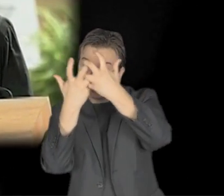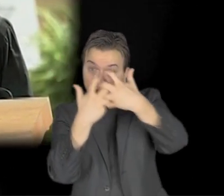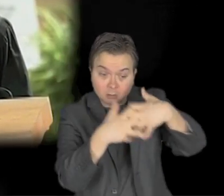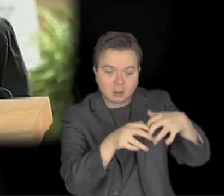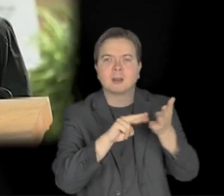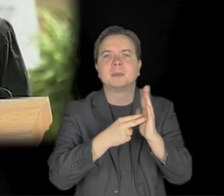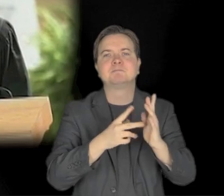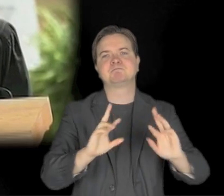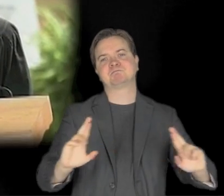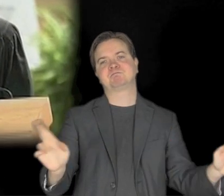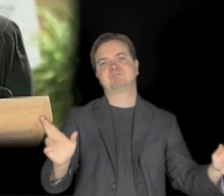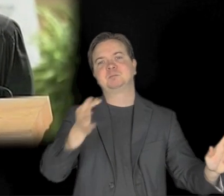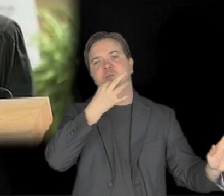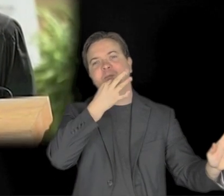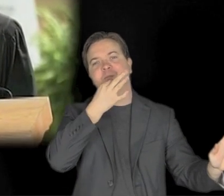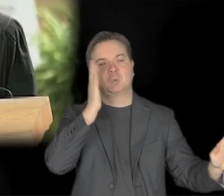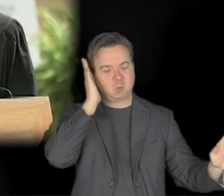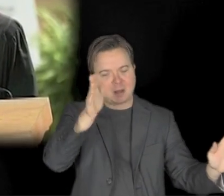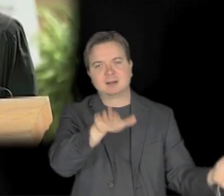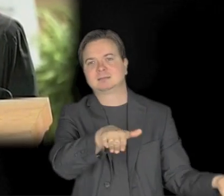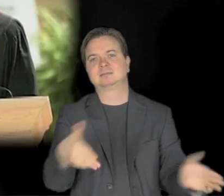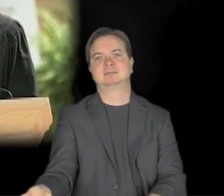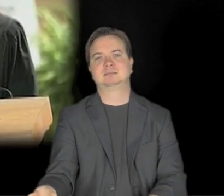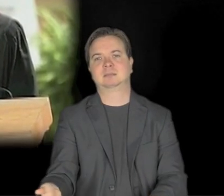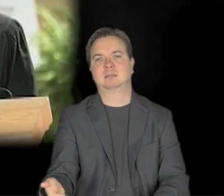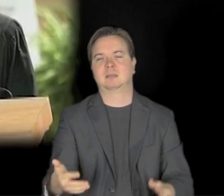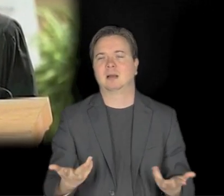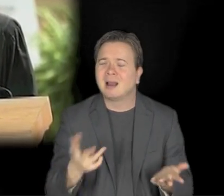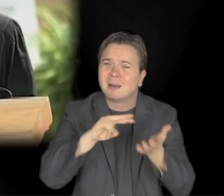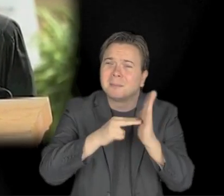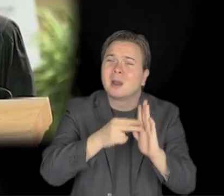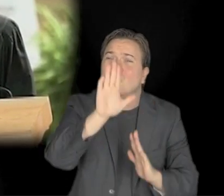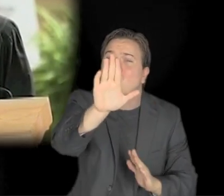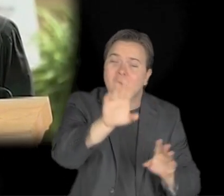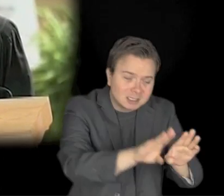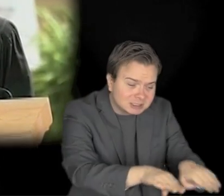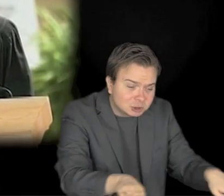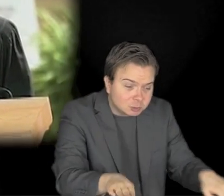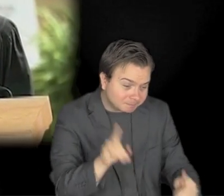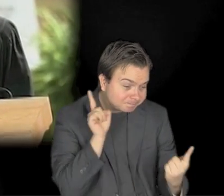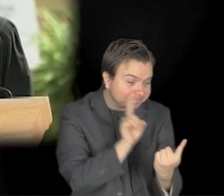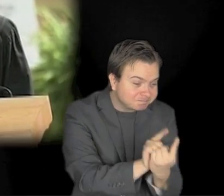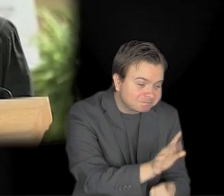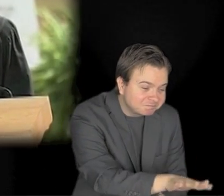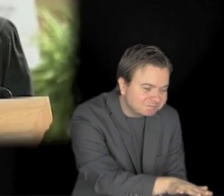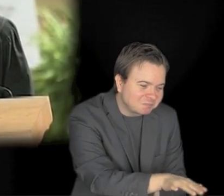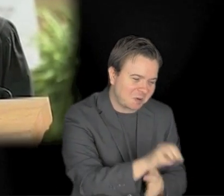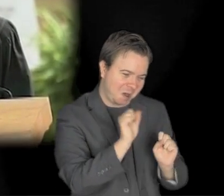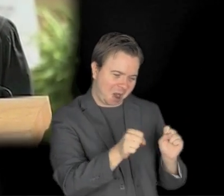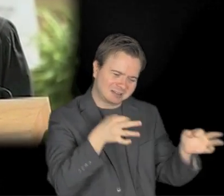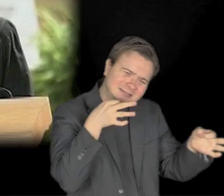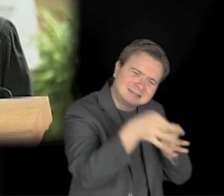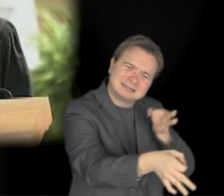prepare to die. It means to try to tell your kids everything you thought you'd have the next 10 years to